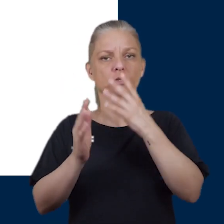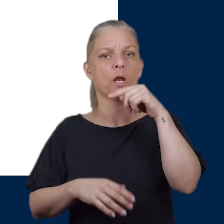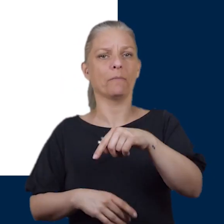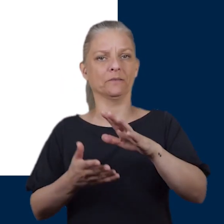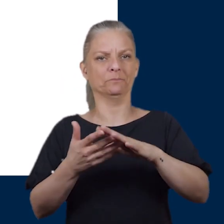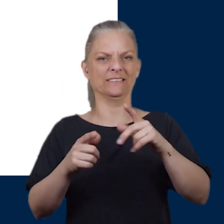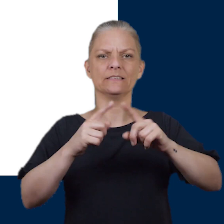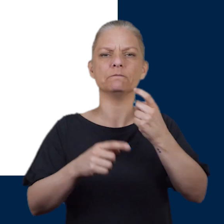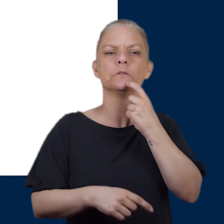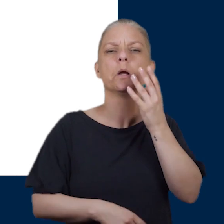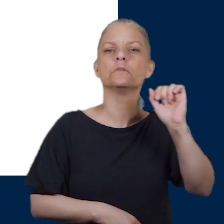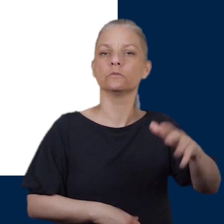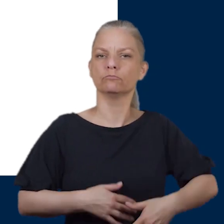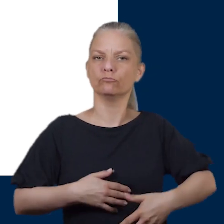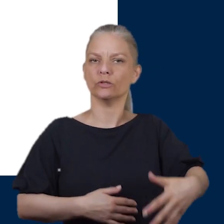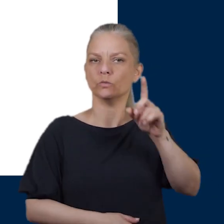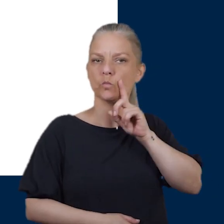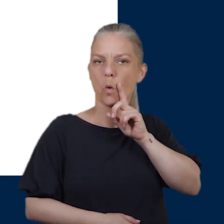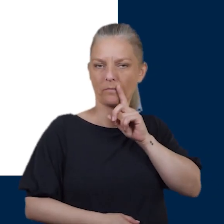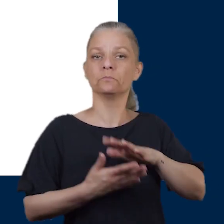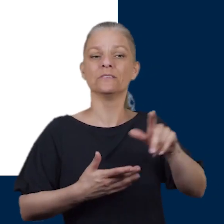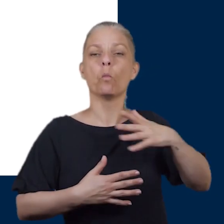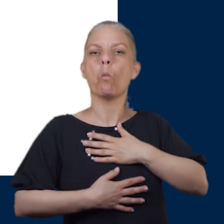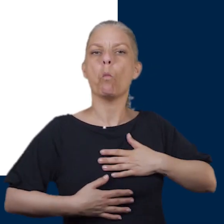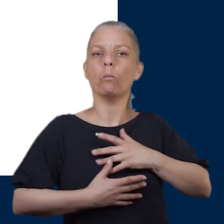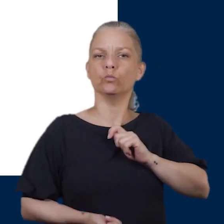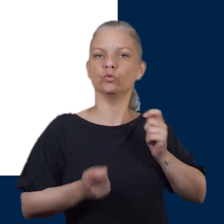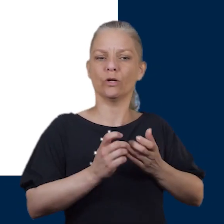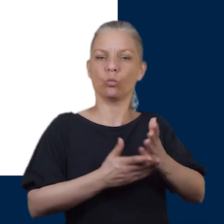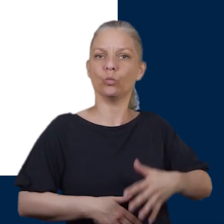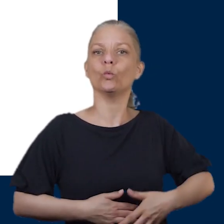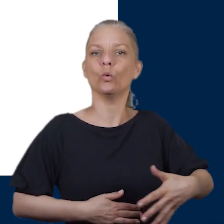away once a baby's born but makes the women more likely to develop type 2 diabetes in later life.